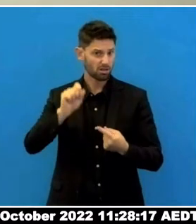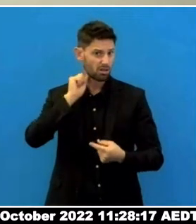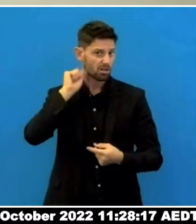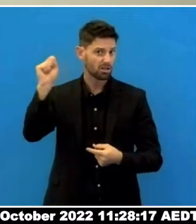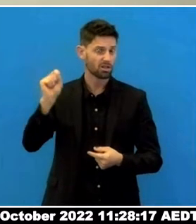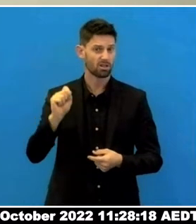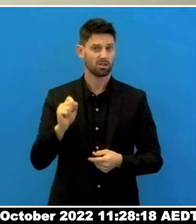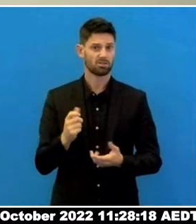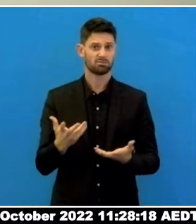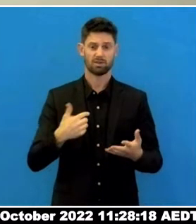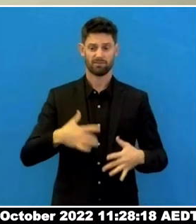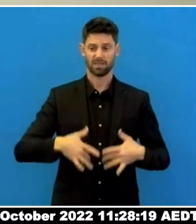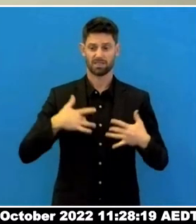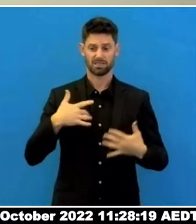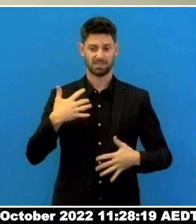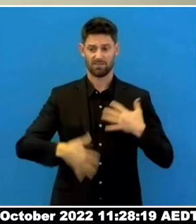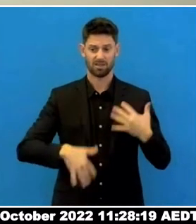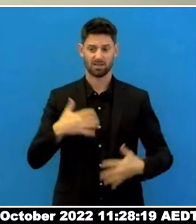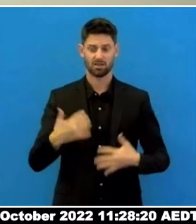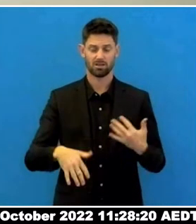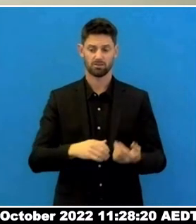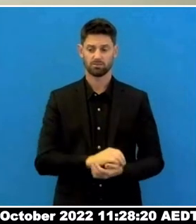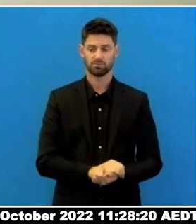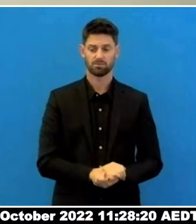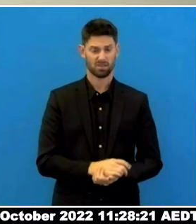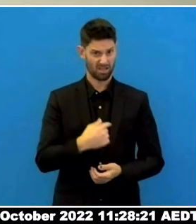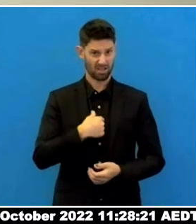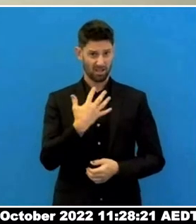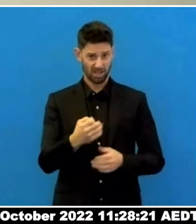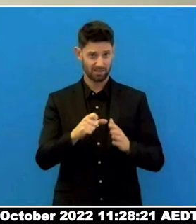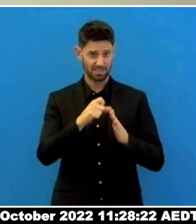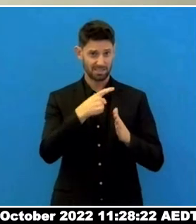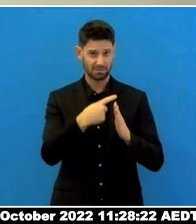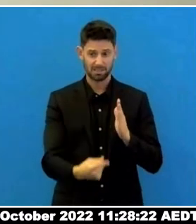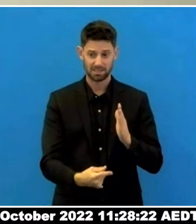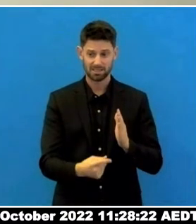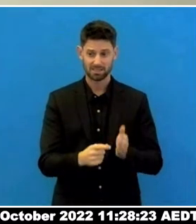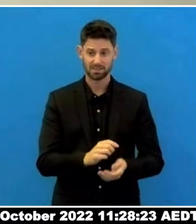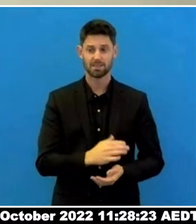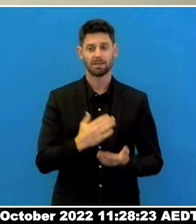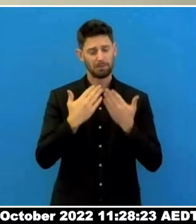This is our voice in there in the toilet, same language that ask me.